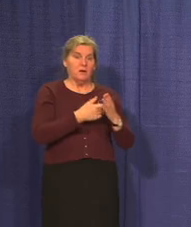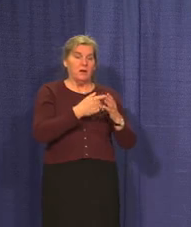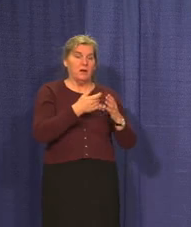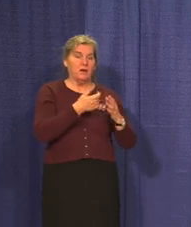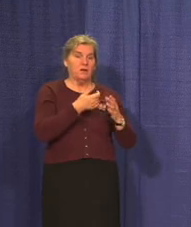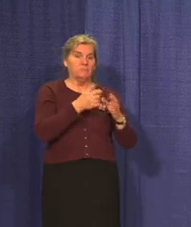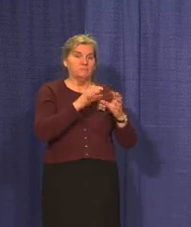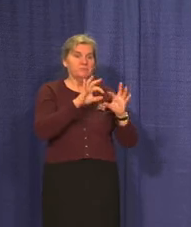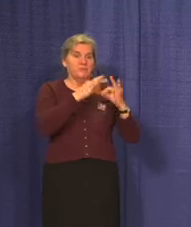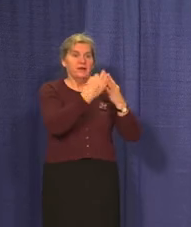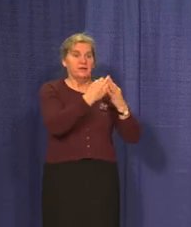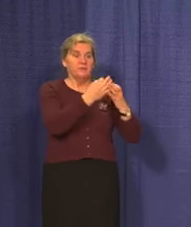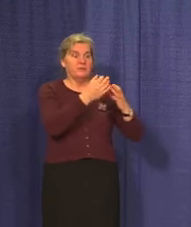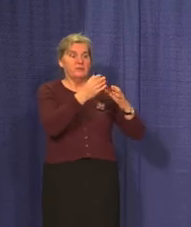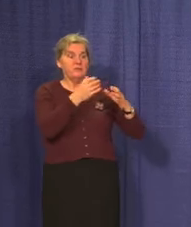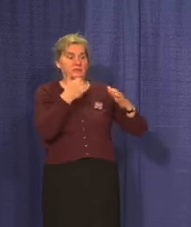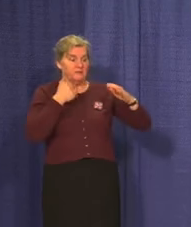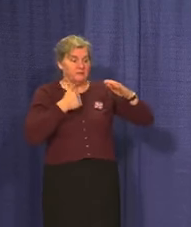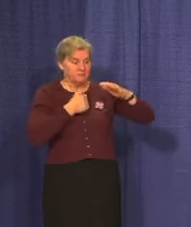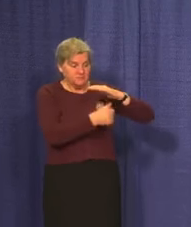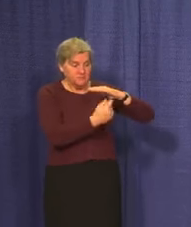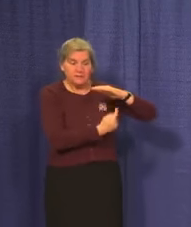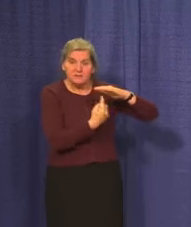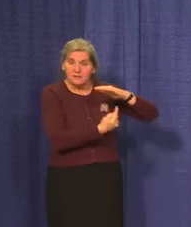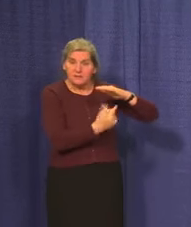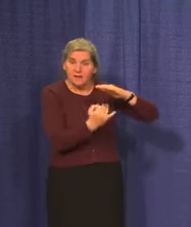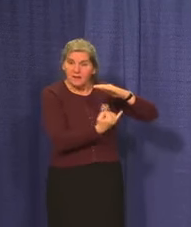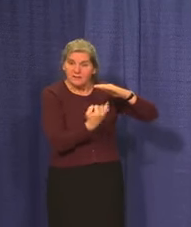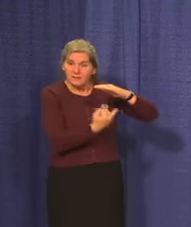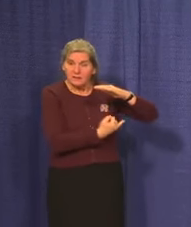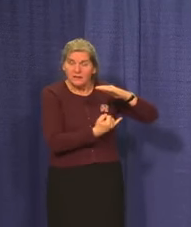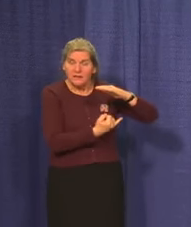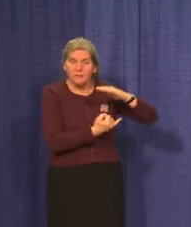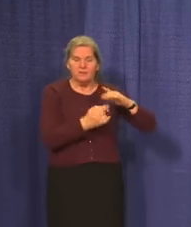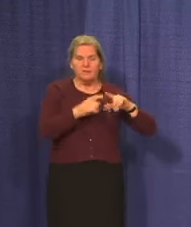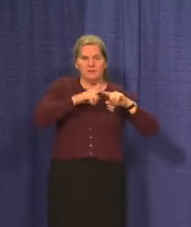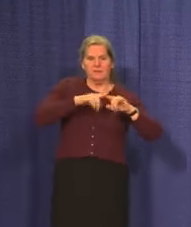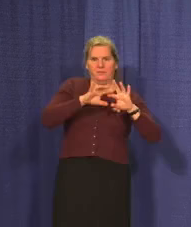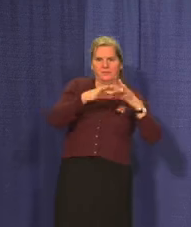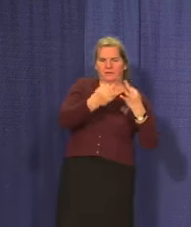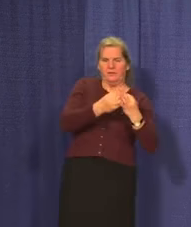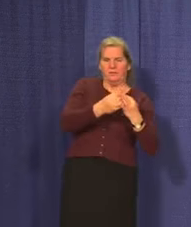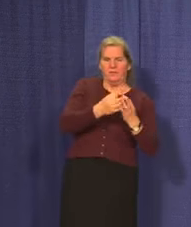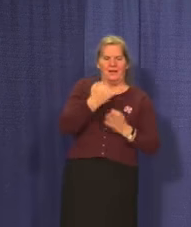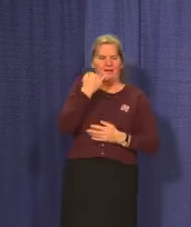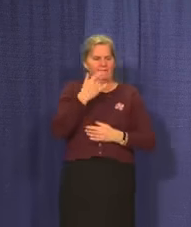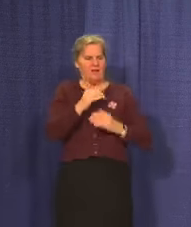THE SET UP OF THE OUT -- THE HOUSEHOLD AND THE WISHES OF THE FAMILY. IF THE HOUSEHOLD IS SUCH THAT